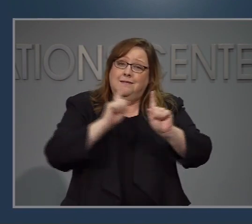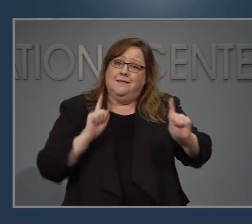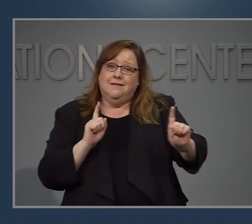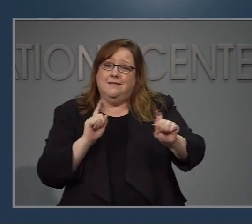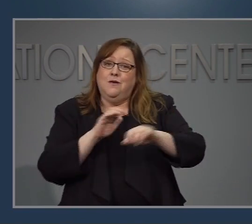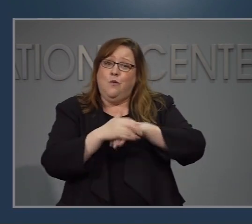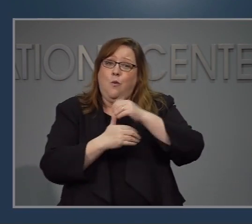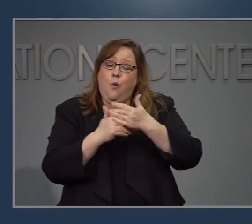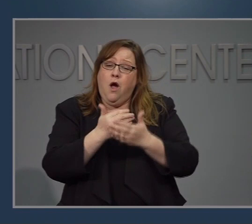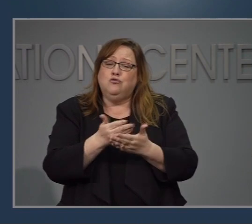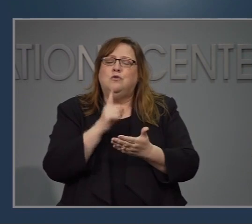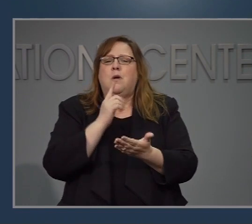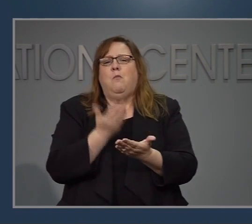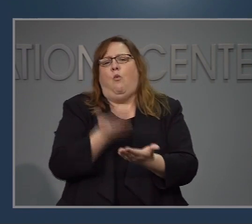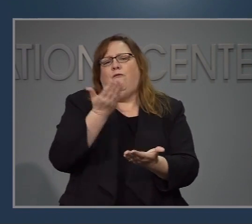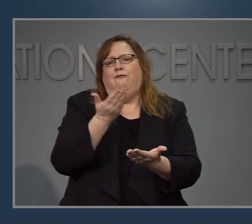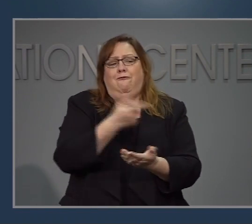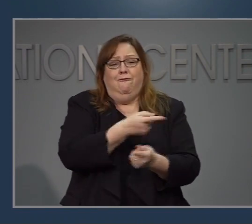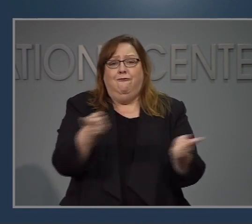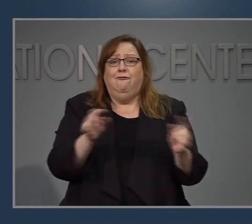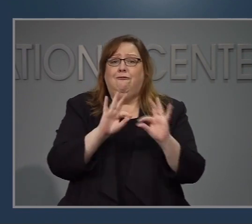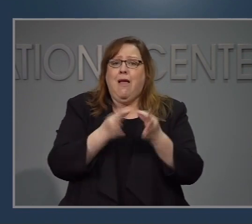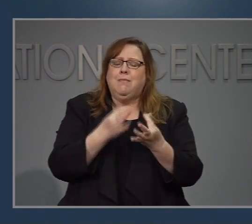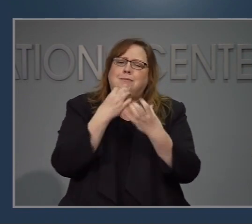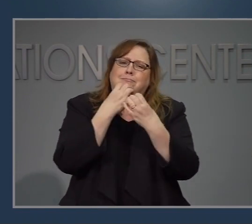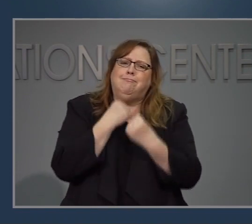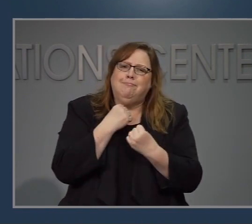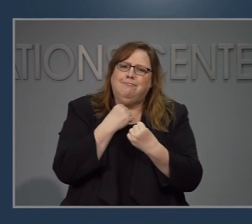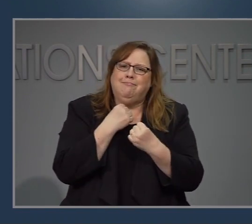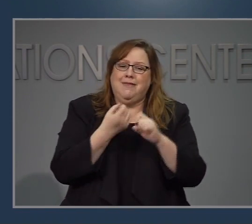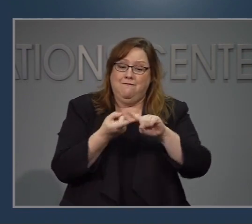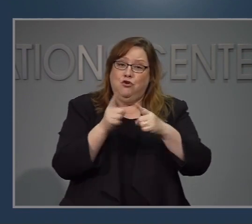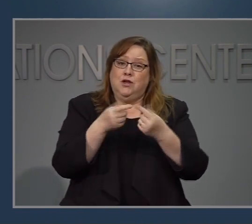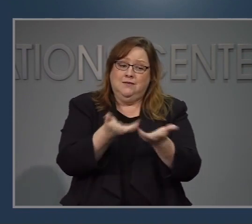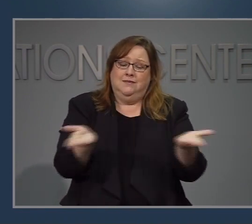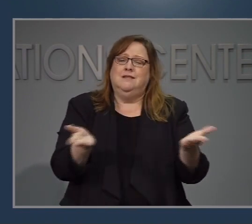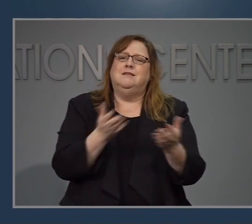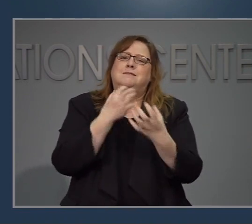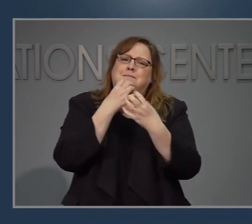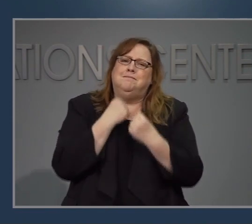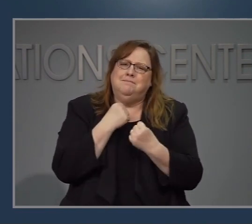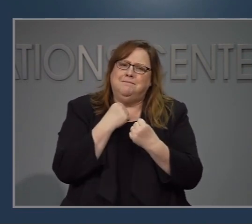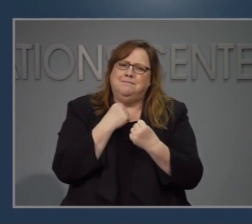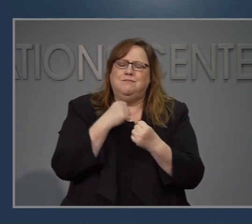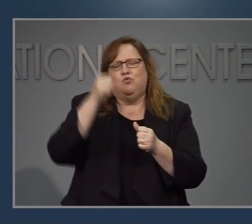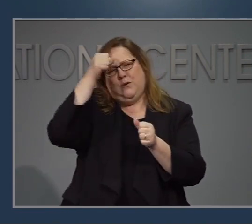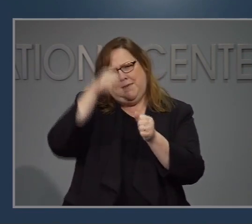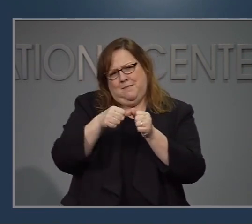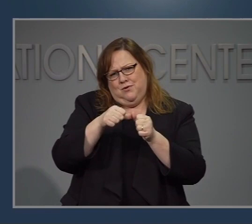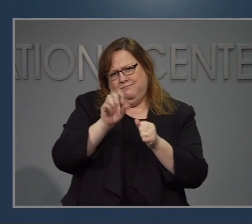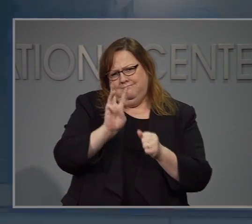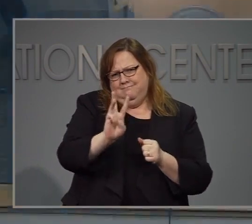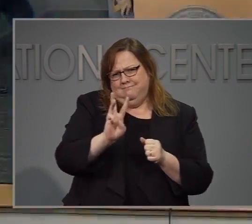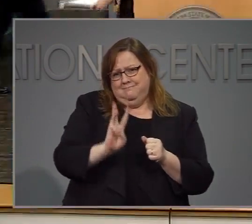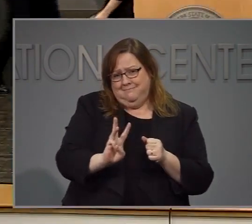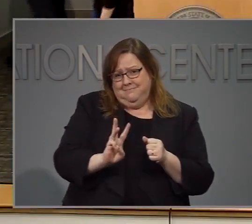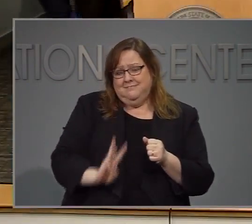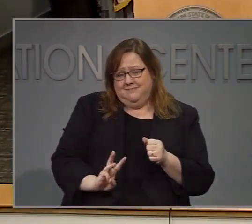PRACTICE THE 3 W'S WHERE WEIGHT AND LASH WE CAN UNKNOWINGLY EXPOSE PEOPLE TO THE VIRUS. WHEN WE WEAR A FACE COVERING WEIGHT, 6 FEET APART AND WASH OUR HANDS OFTEN WE SHOW OUR